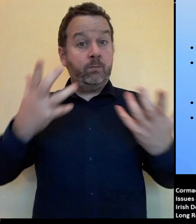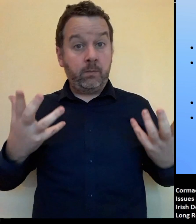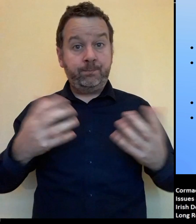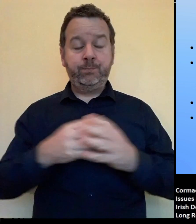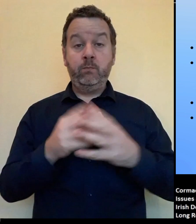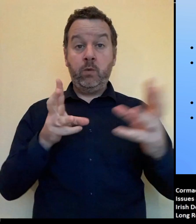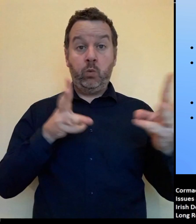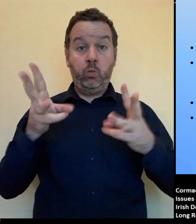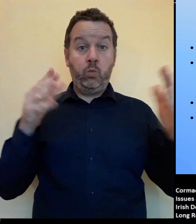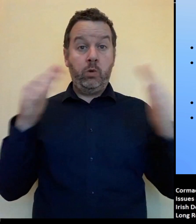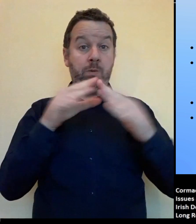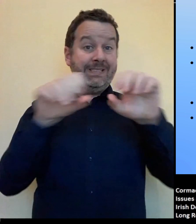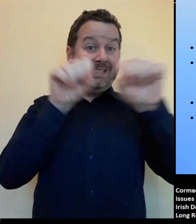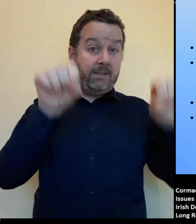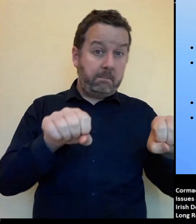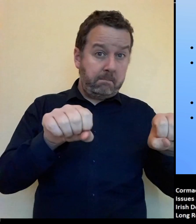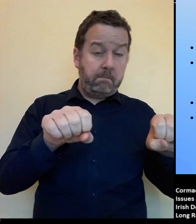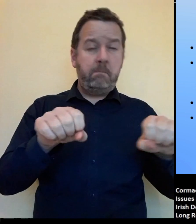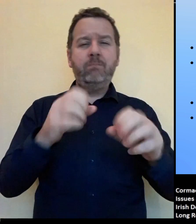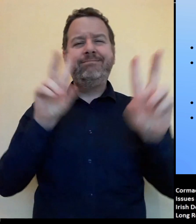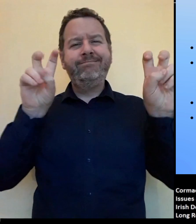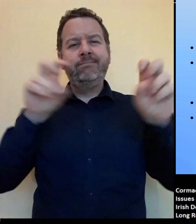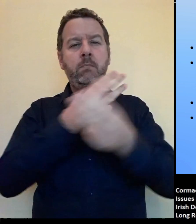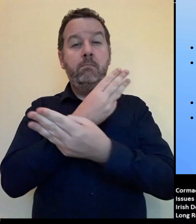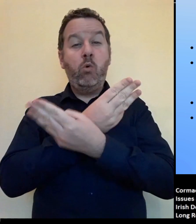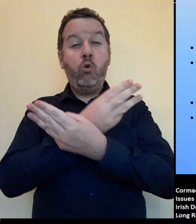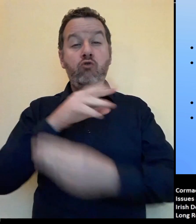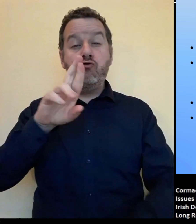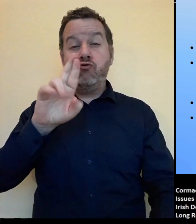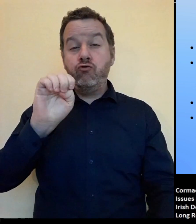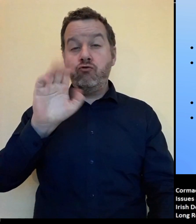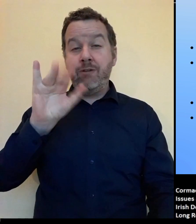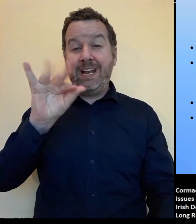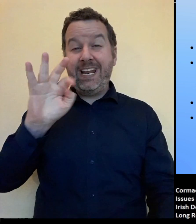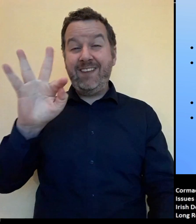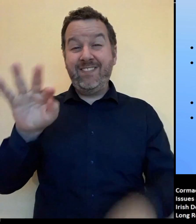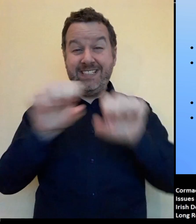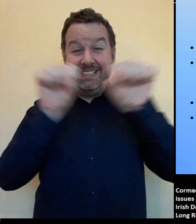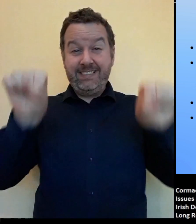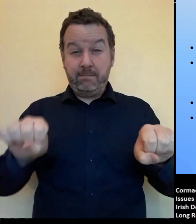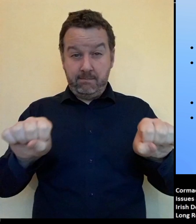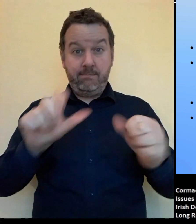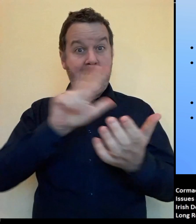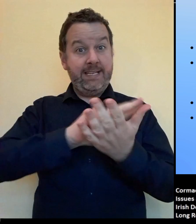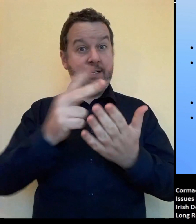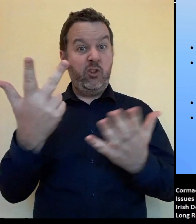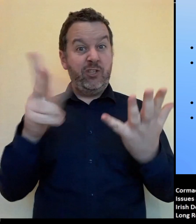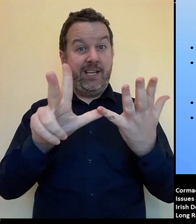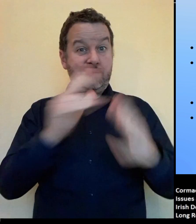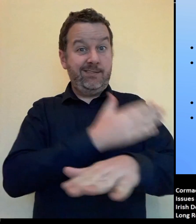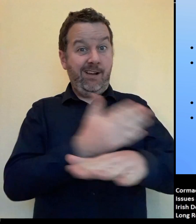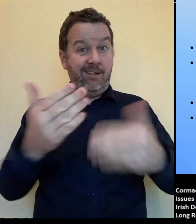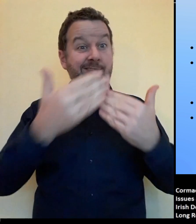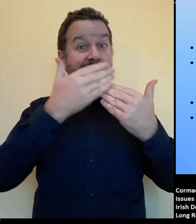as begun in 1838, did not remain static. Workhouse functions, the composition of their population,